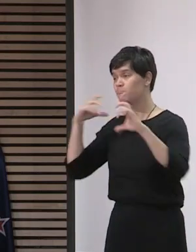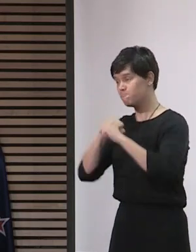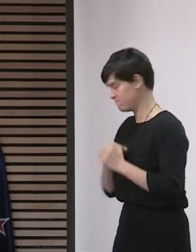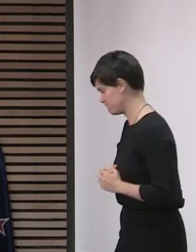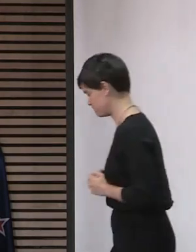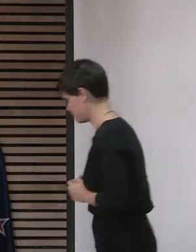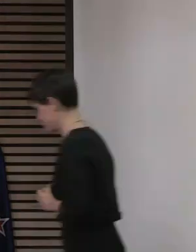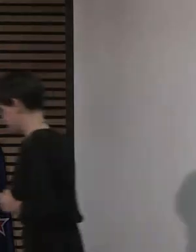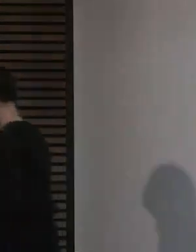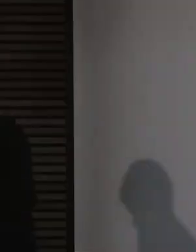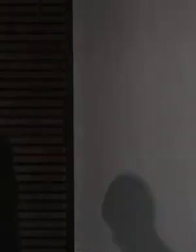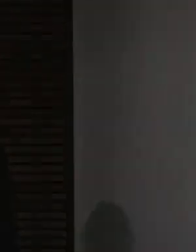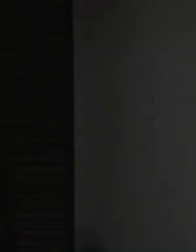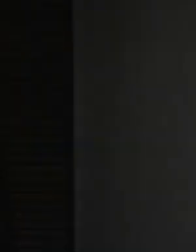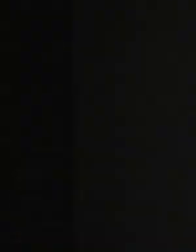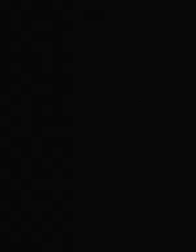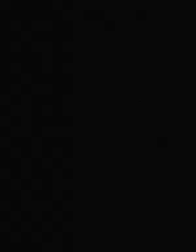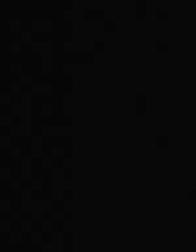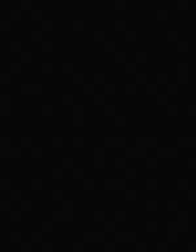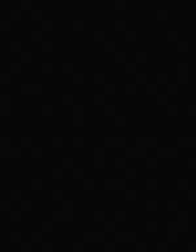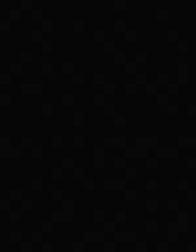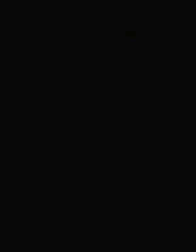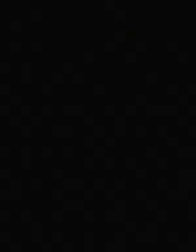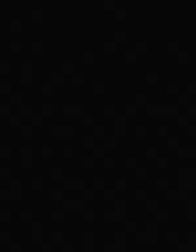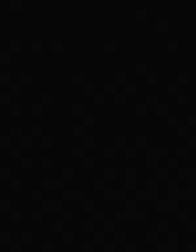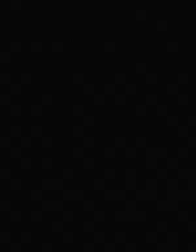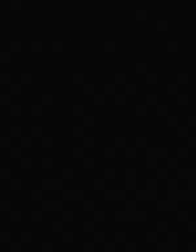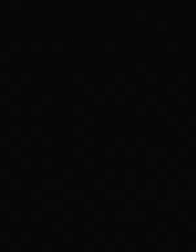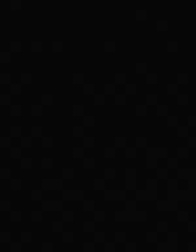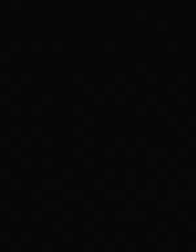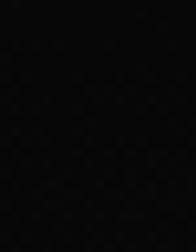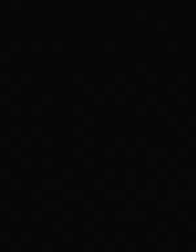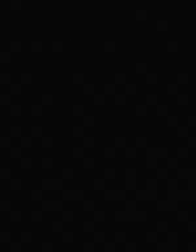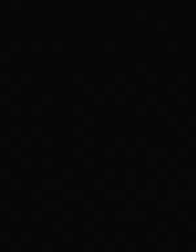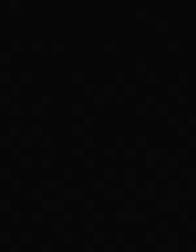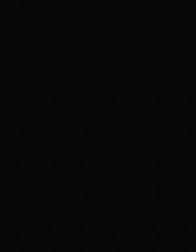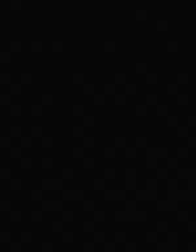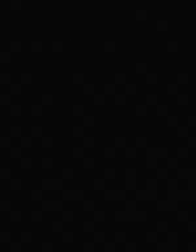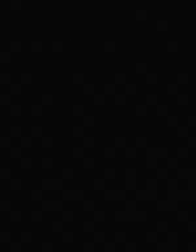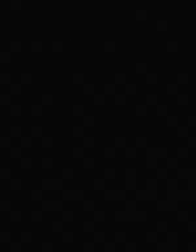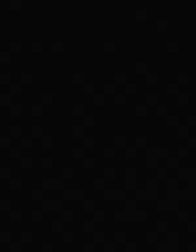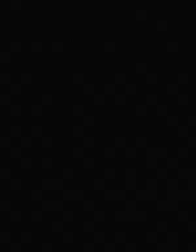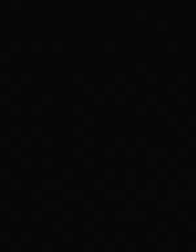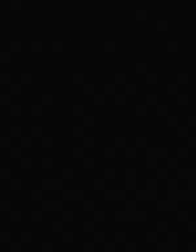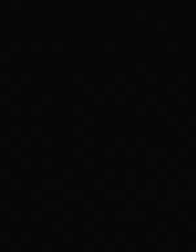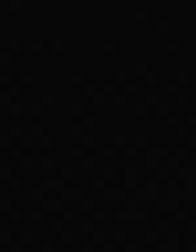three years. OK. Thank you, everyone. Thank you for using Red Bee Media's Live Remote Broadcasting Service.